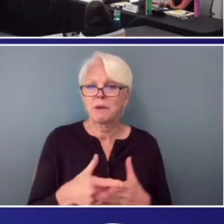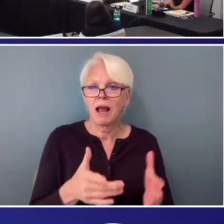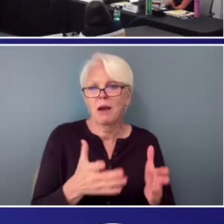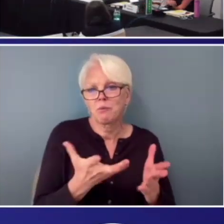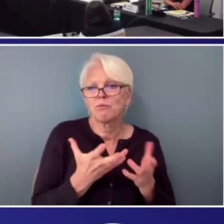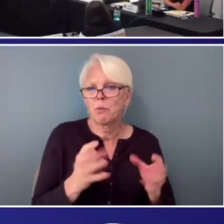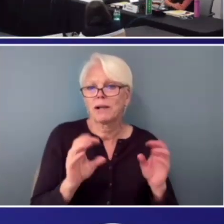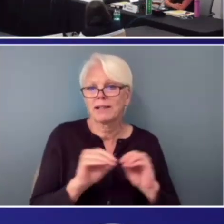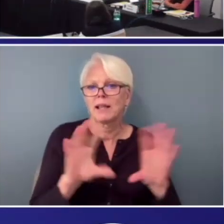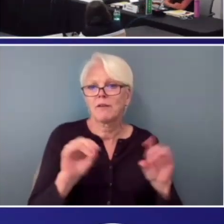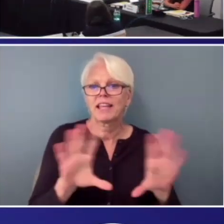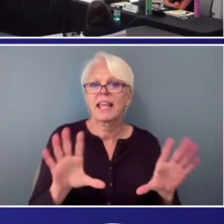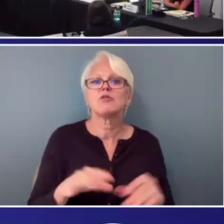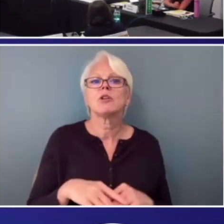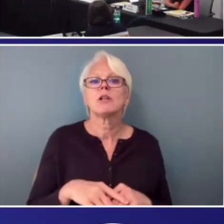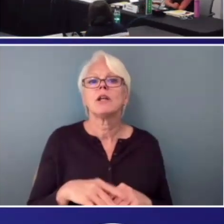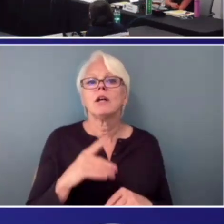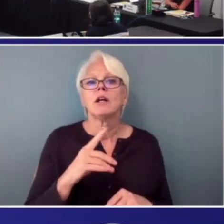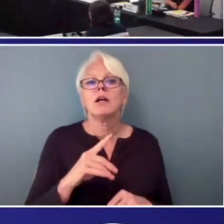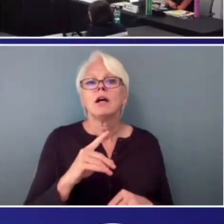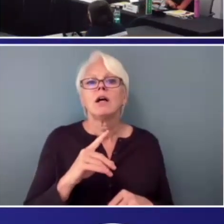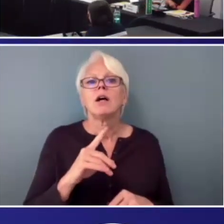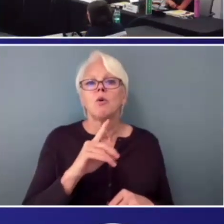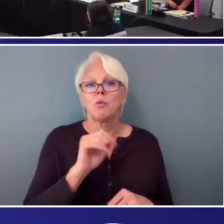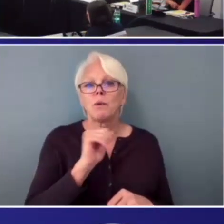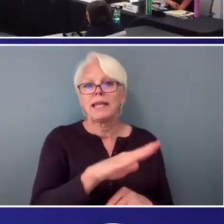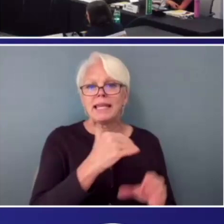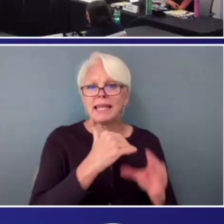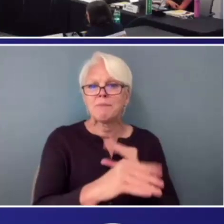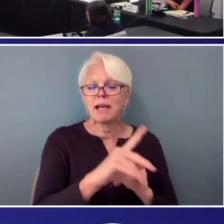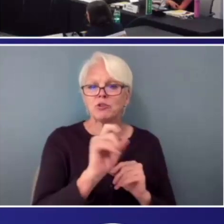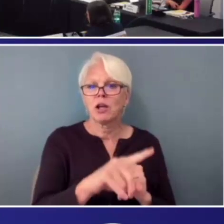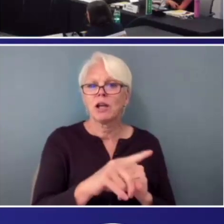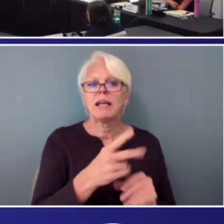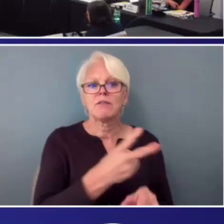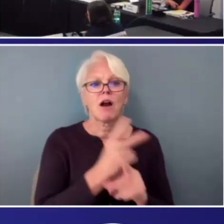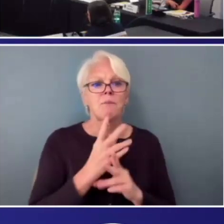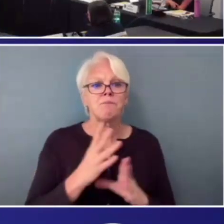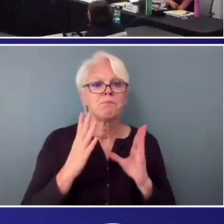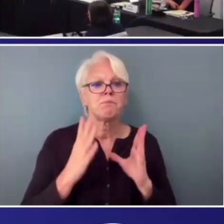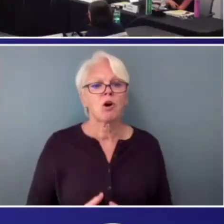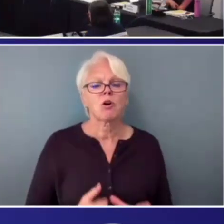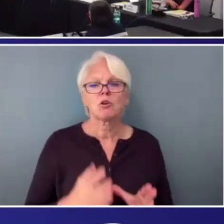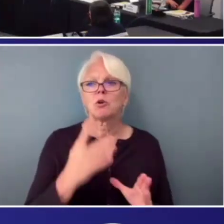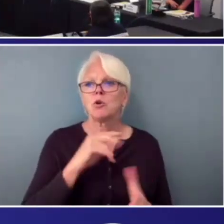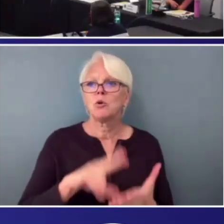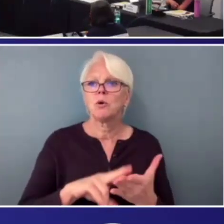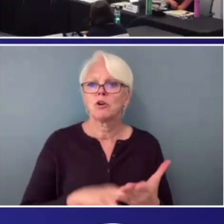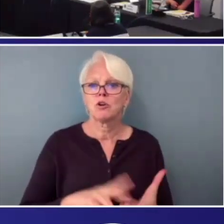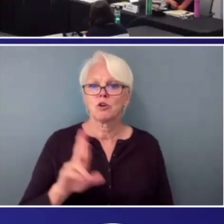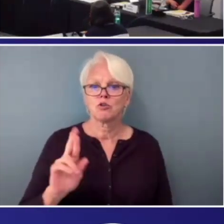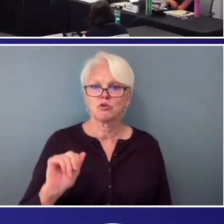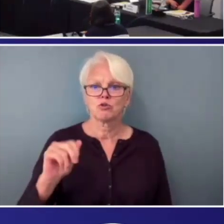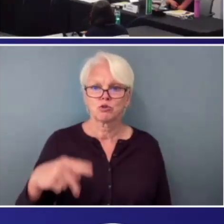This was in regards to the question we emailed you. For borrowers who are enrolled in RAP and they're placed in a --